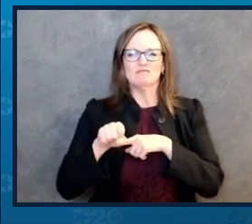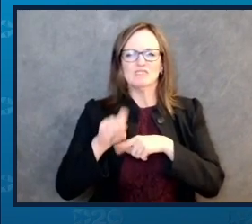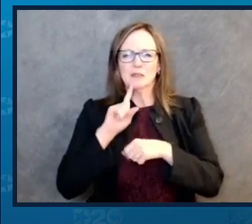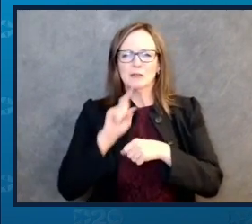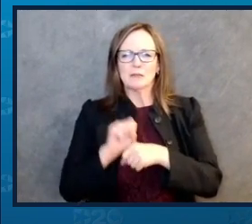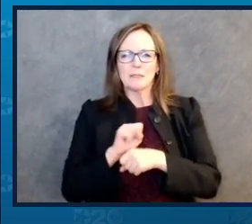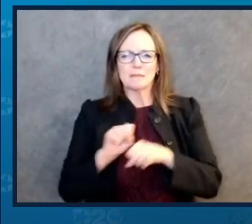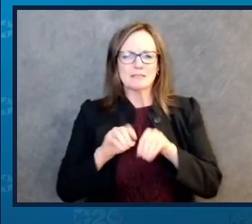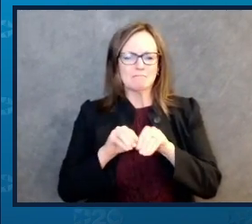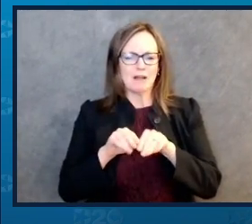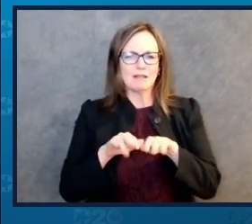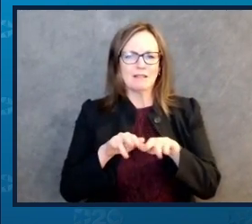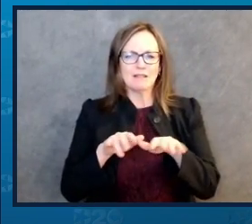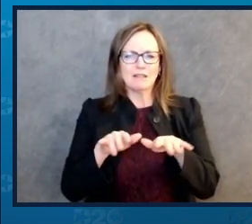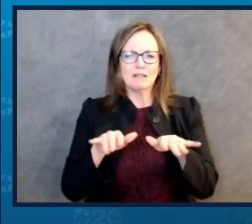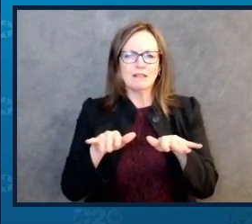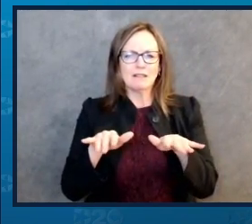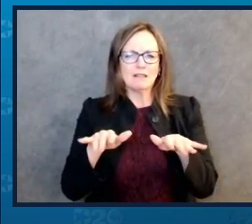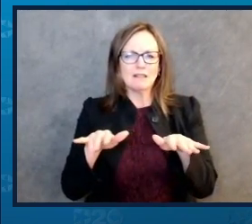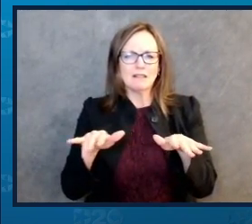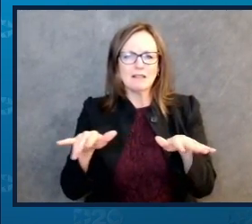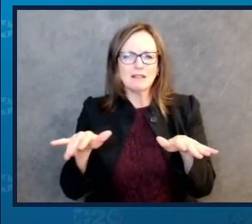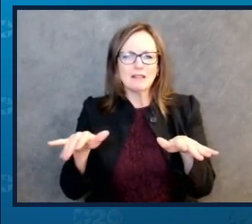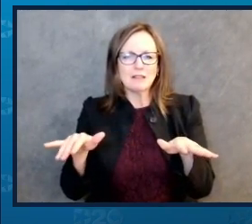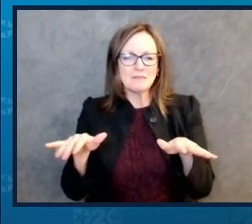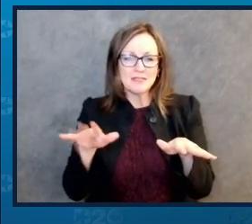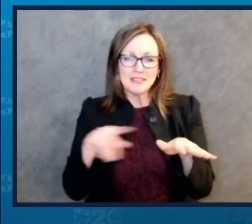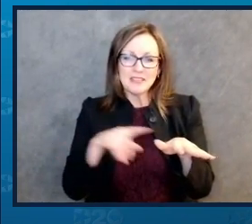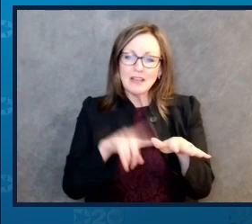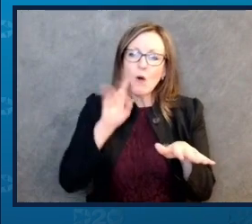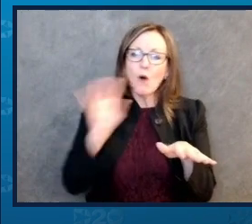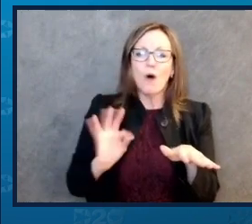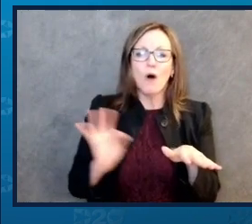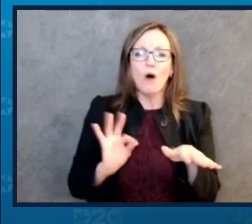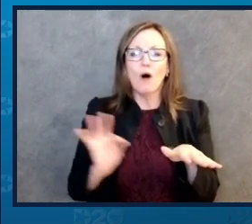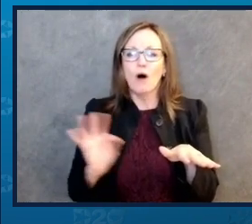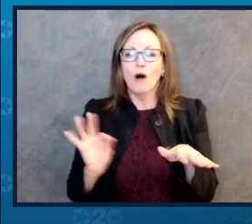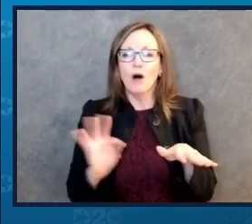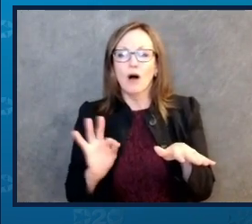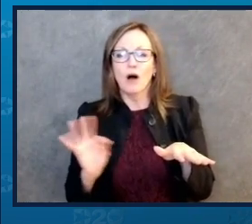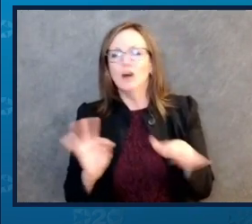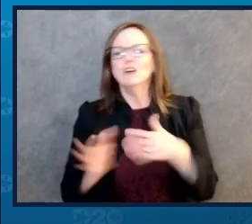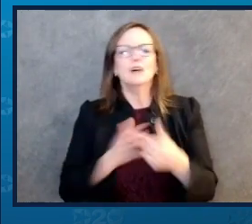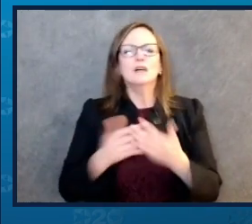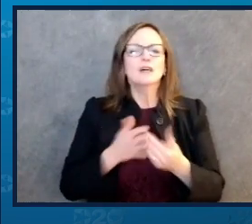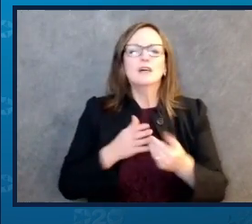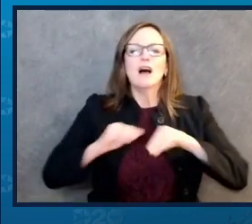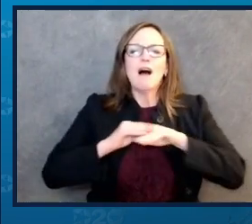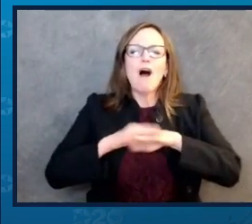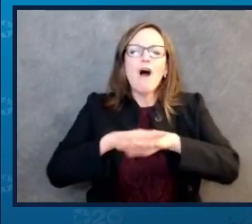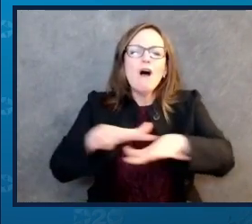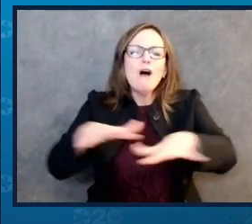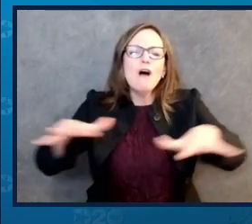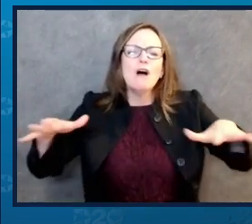OFFENDER. BLACK, LATINO, INDIGENOUS PEOPLE ARE SUFFERING AND DYING DISPROPORTIONATELY.